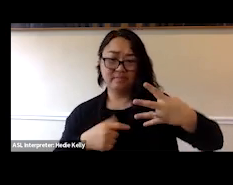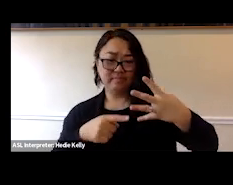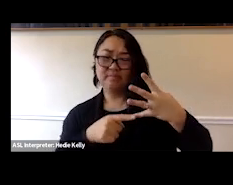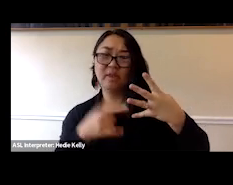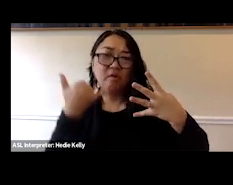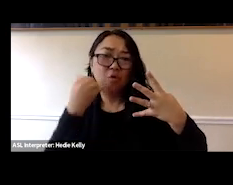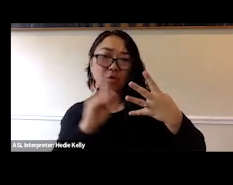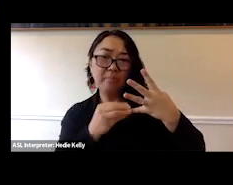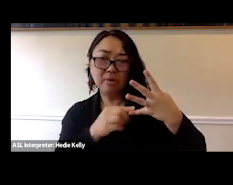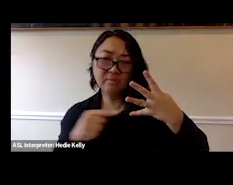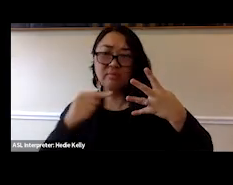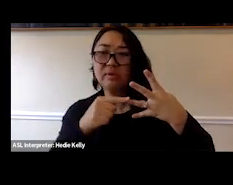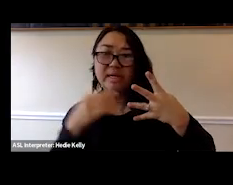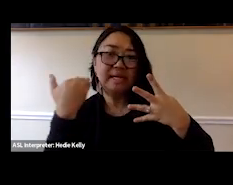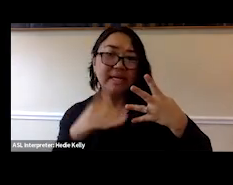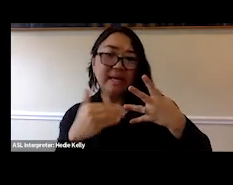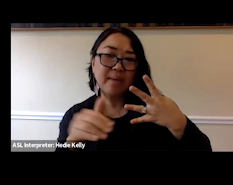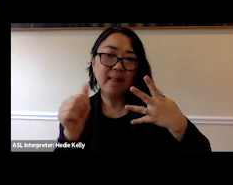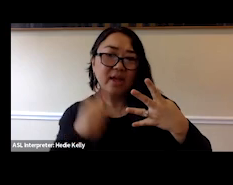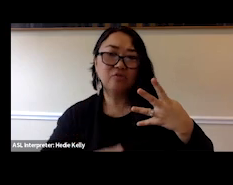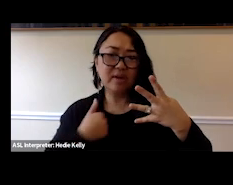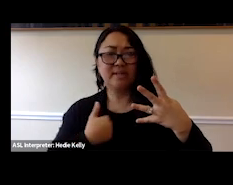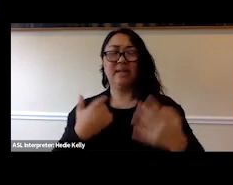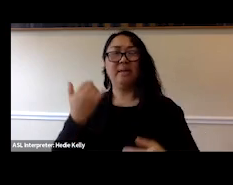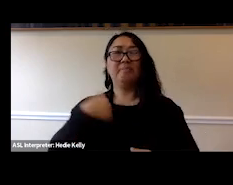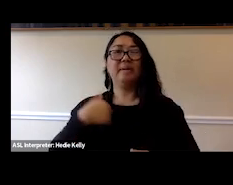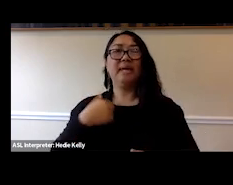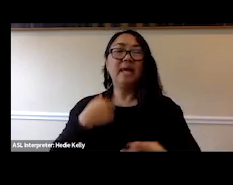let's say I'm using the screen reader to support my sighted experience,